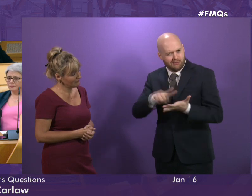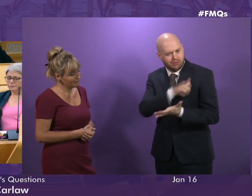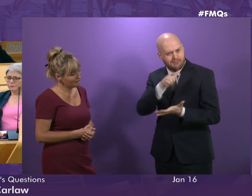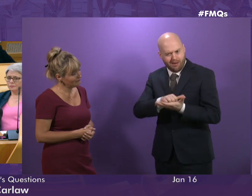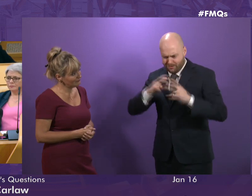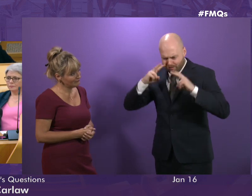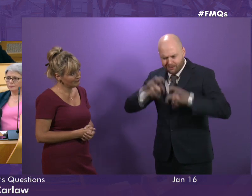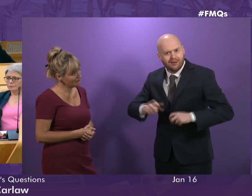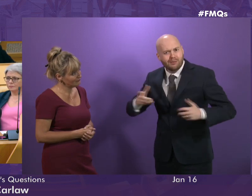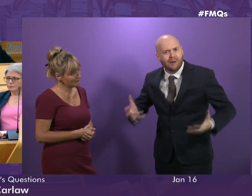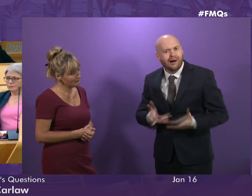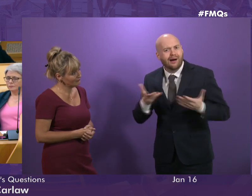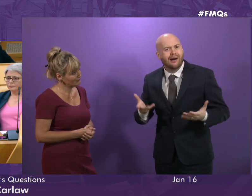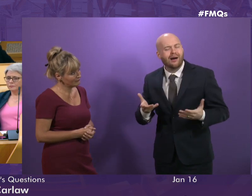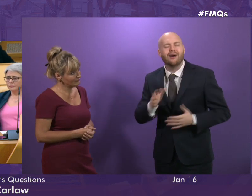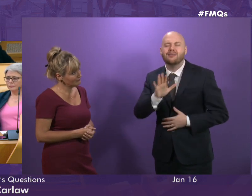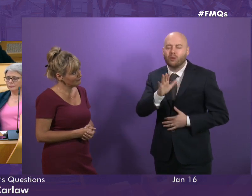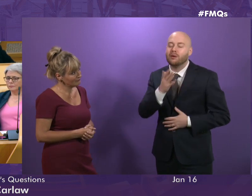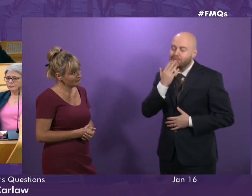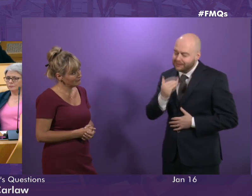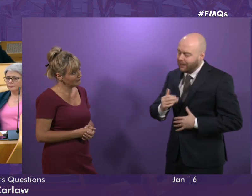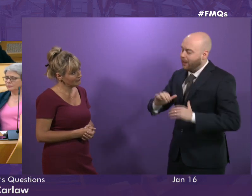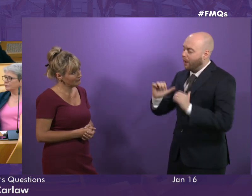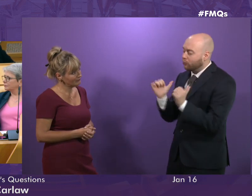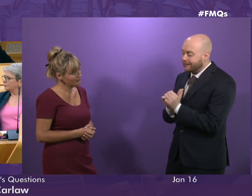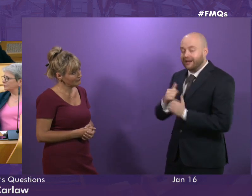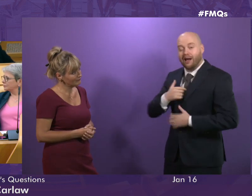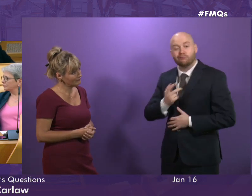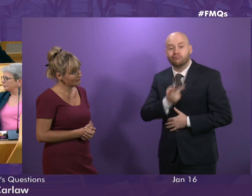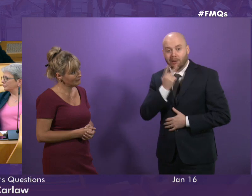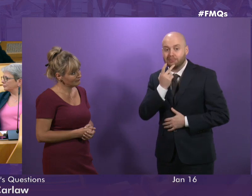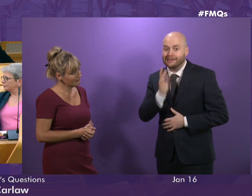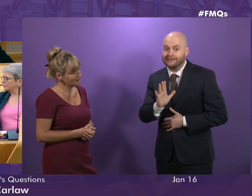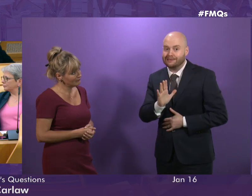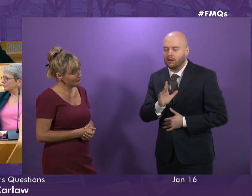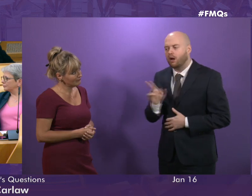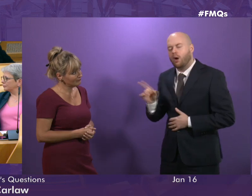Will the First Minister agree and repeat, not just that she will consider in due course,